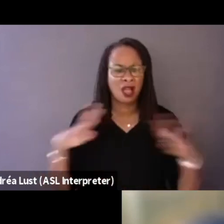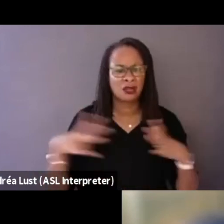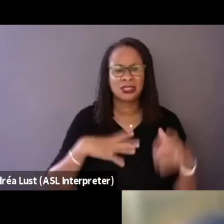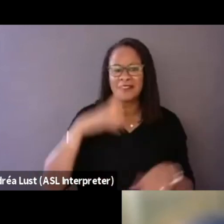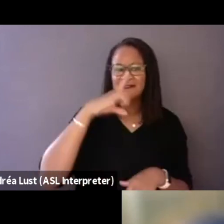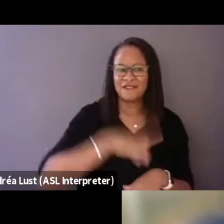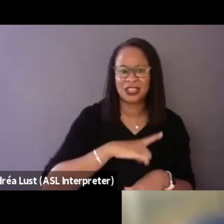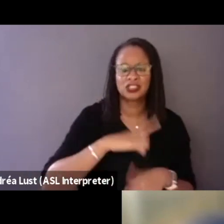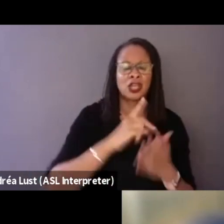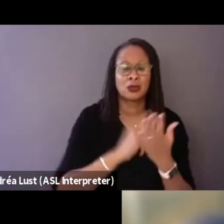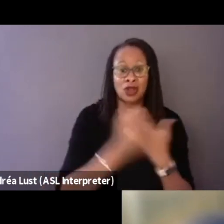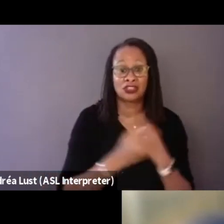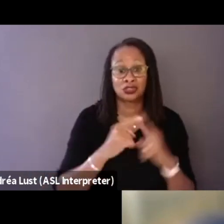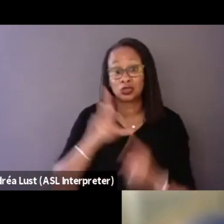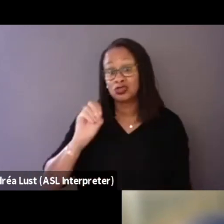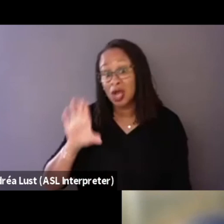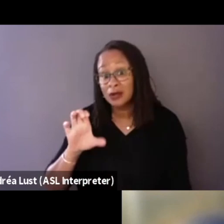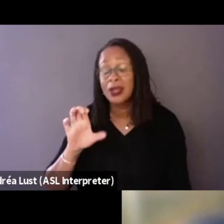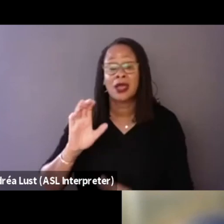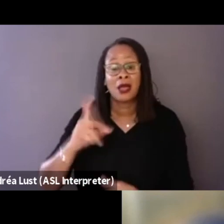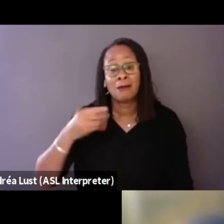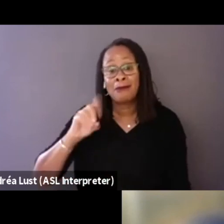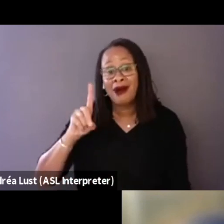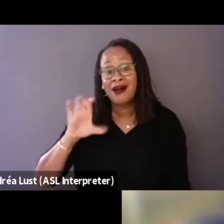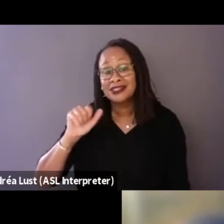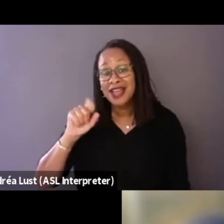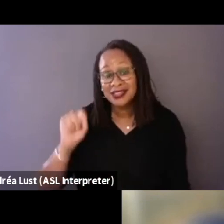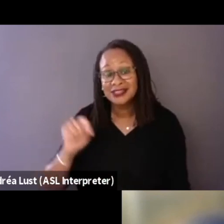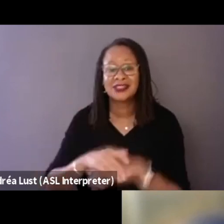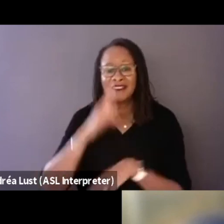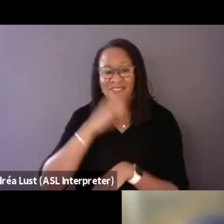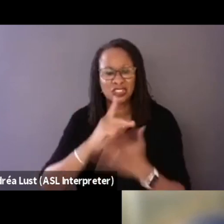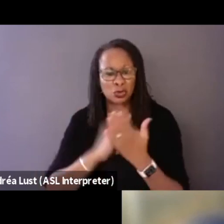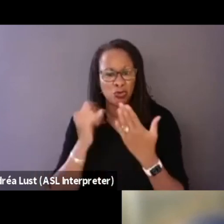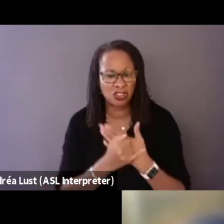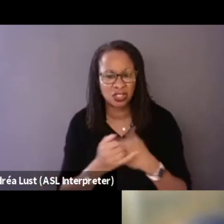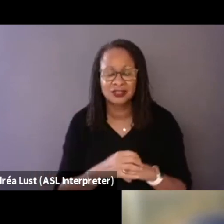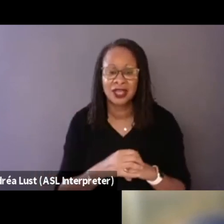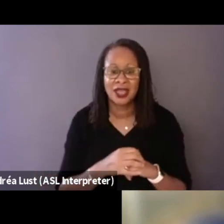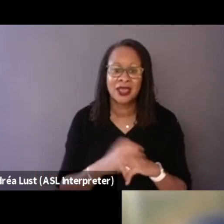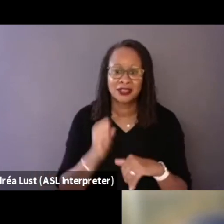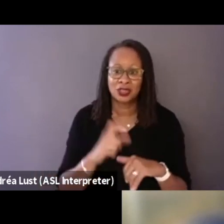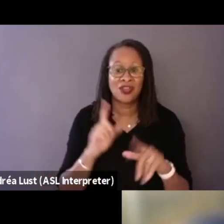to documentaries, podcasts, music projects. And so a lot of the work I'm gonna be doing now is gonna push through Proximity. It's going to have that platform